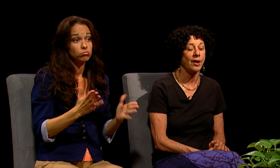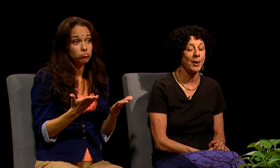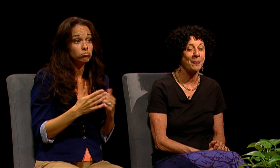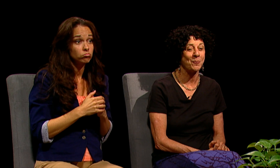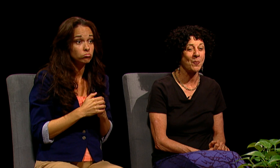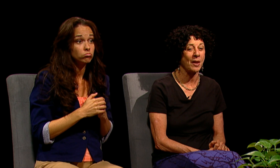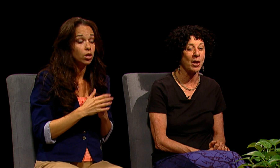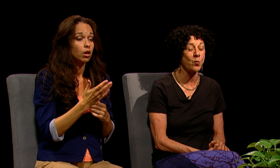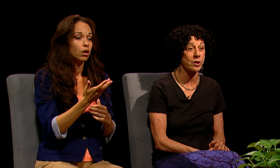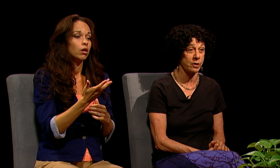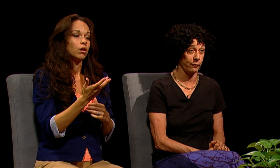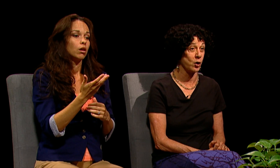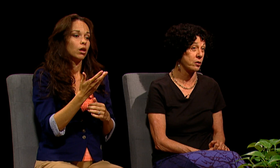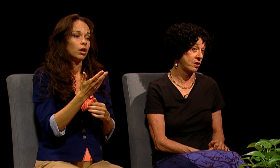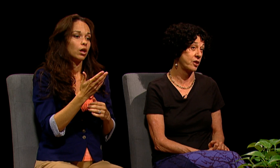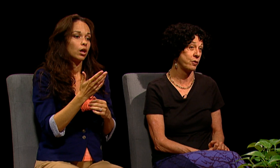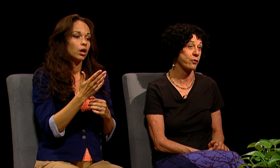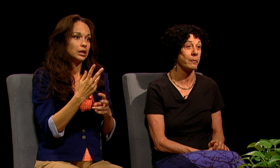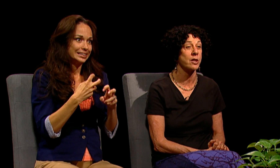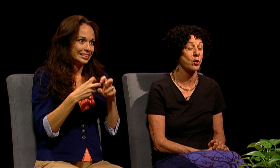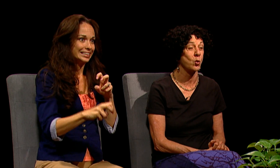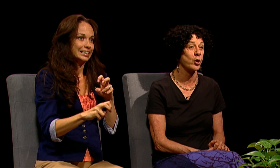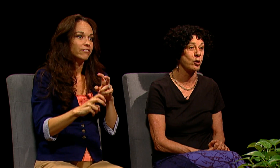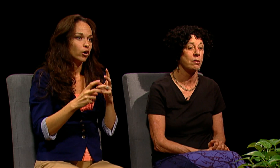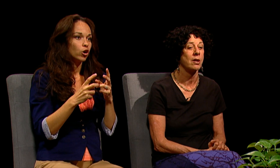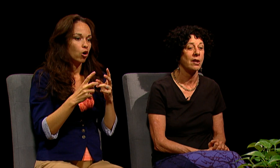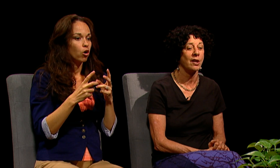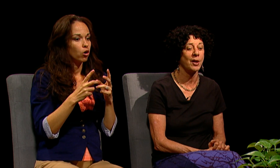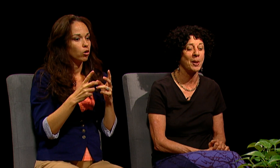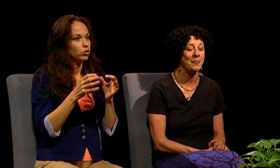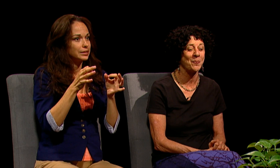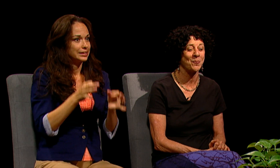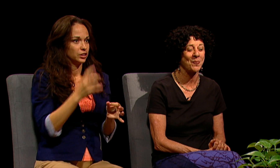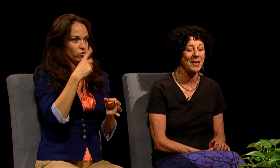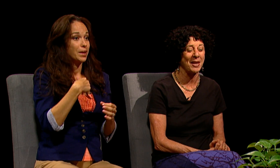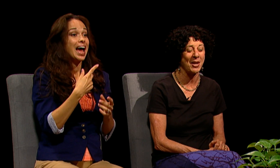IT WAS A DIFFICULT DECISION FOR ME AS A LAWYER.